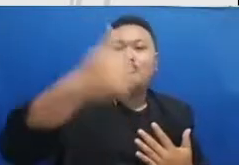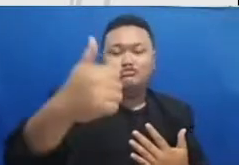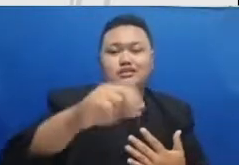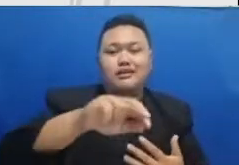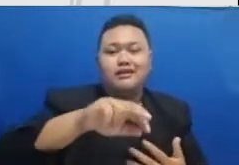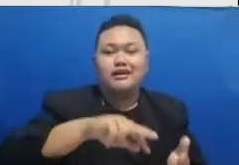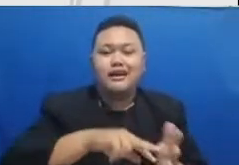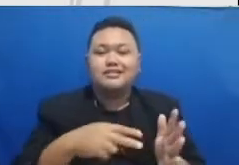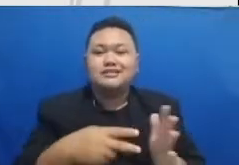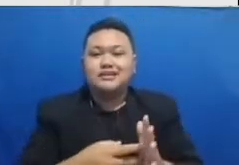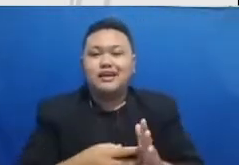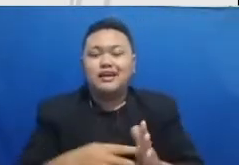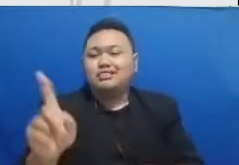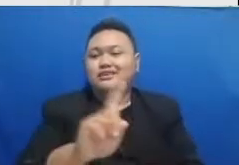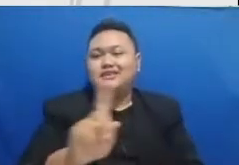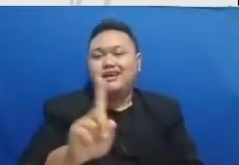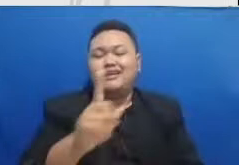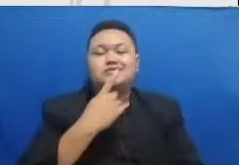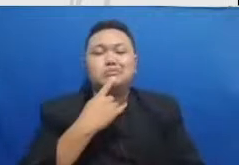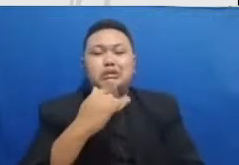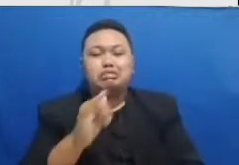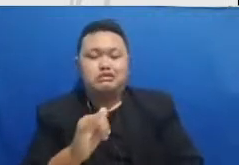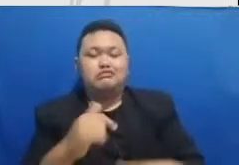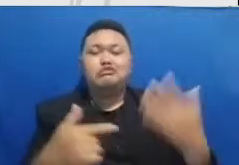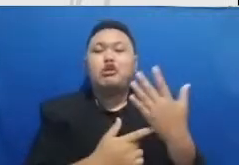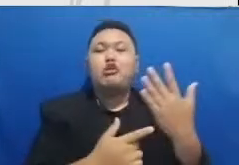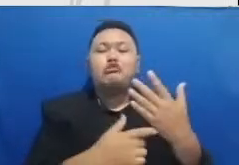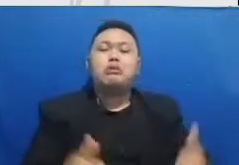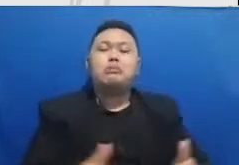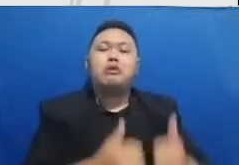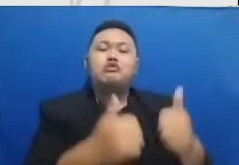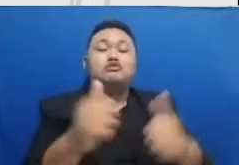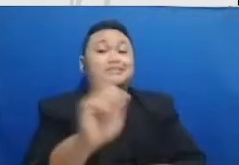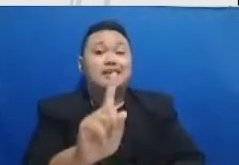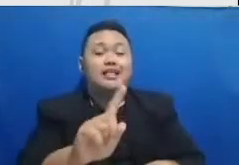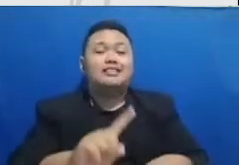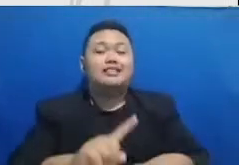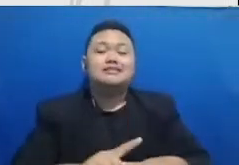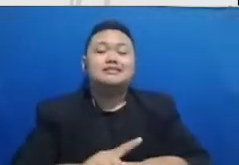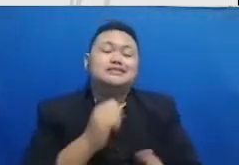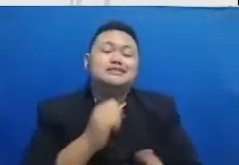increasingly sophisticated technology, no matter how sophisticated the technology adopted by a school